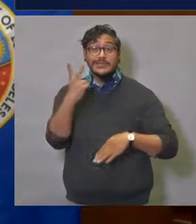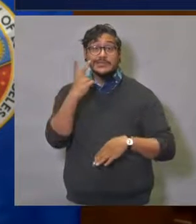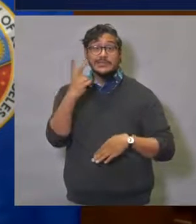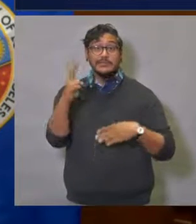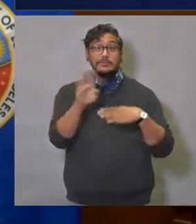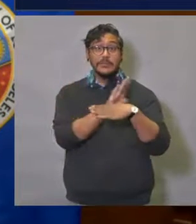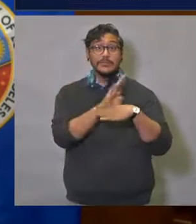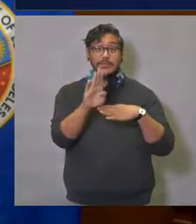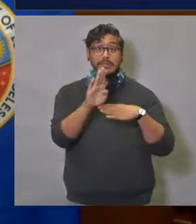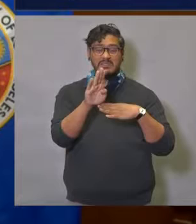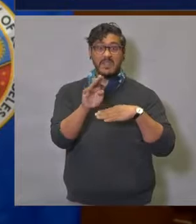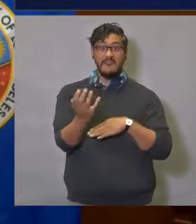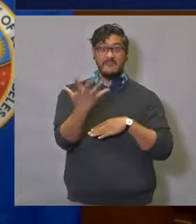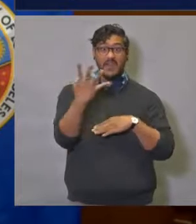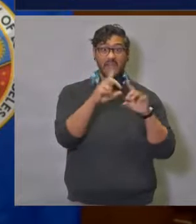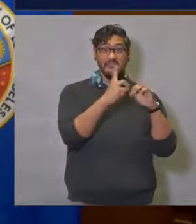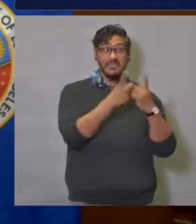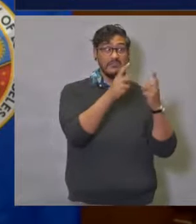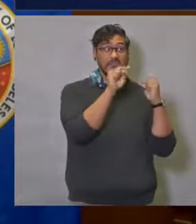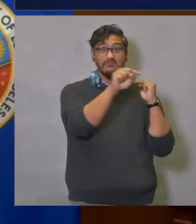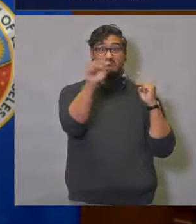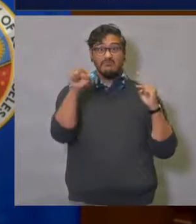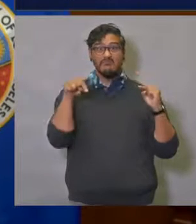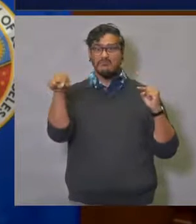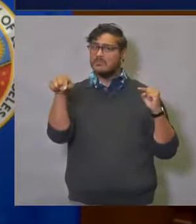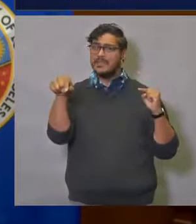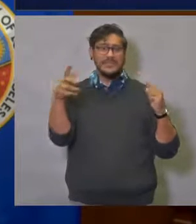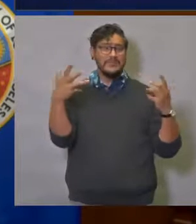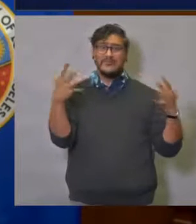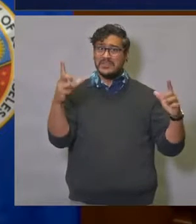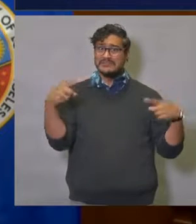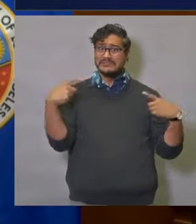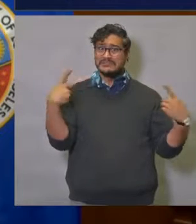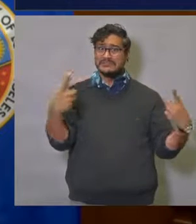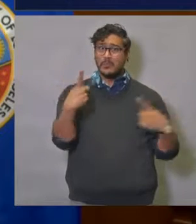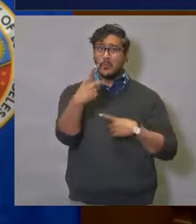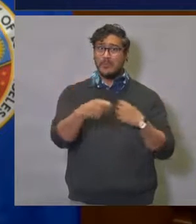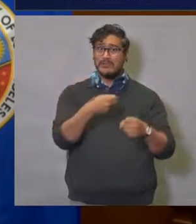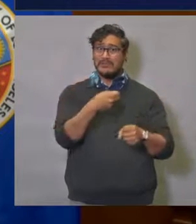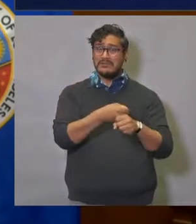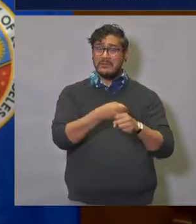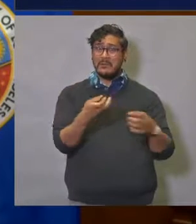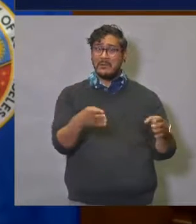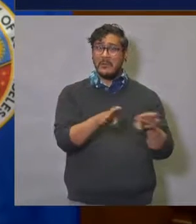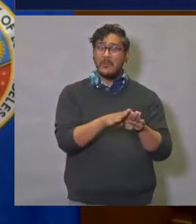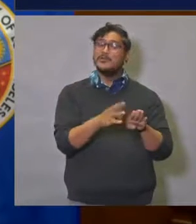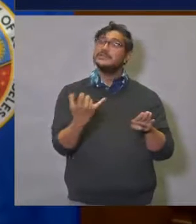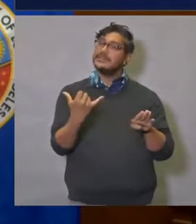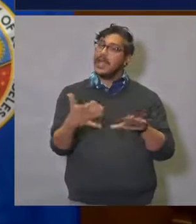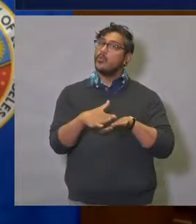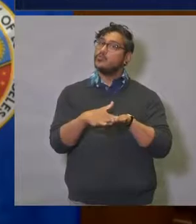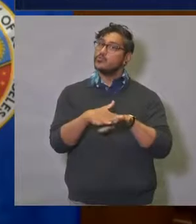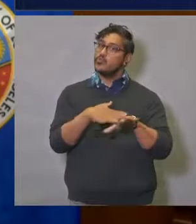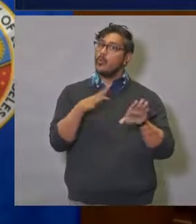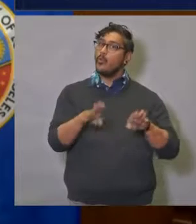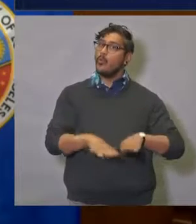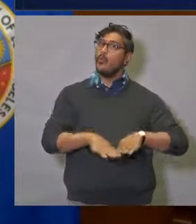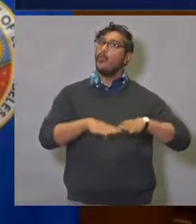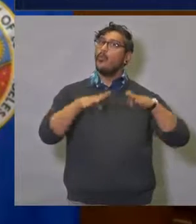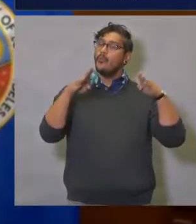ECONOMY. ALREADY, I'M SEEING BUSINESSES ACROSS ALL FIVE DISTRICTS, SOME